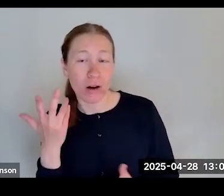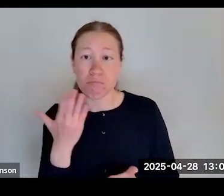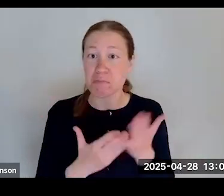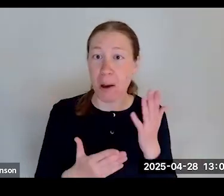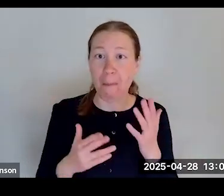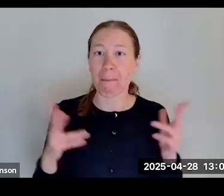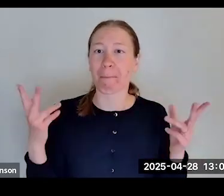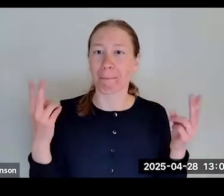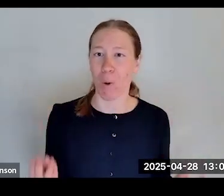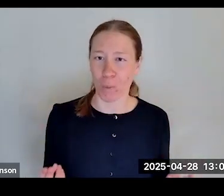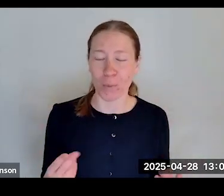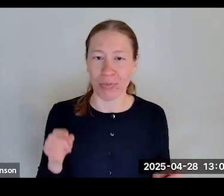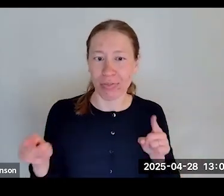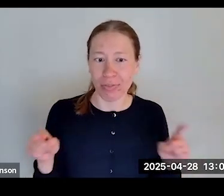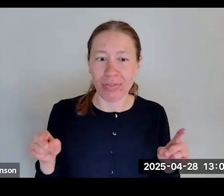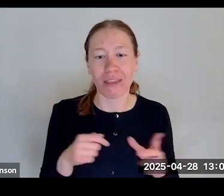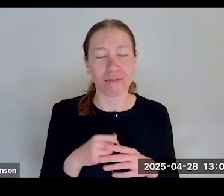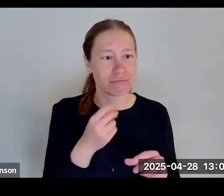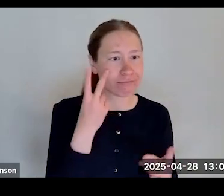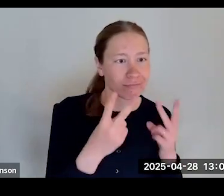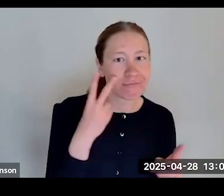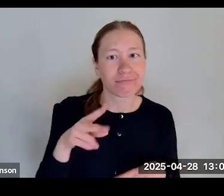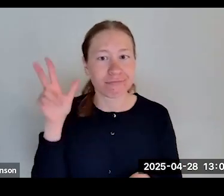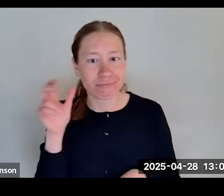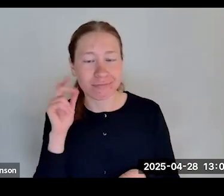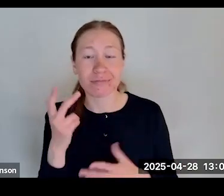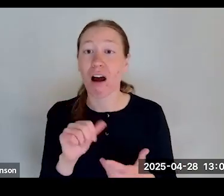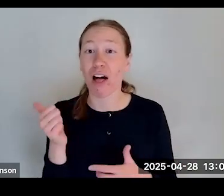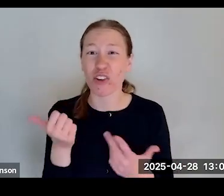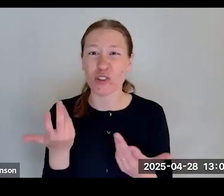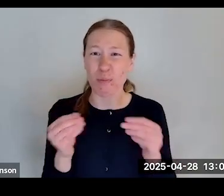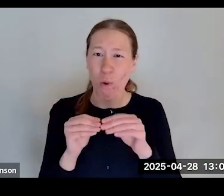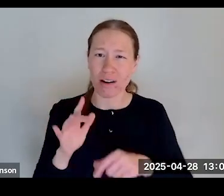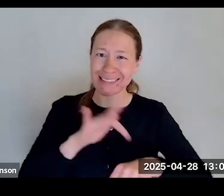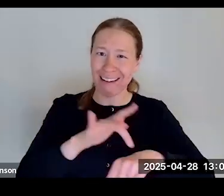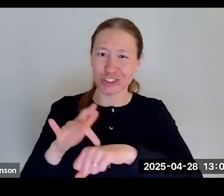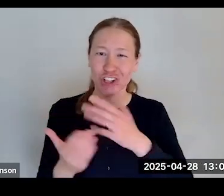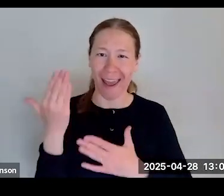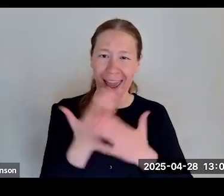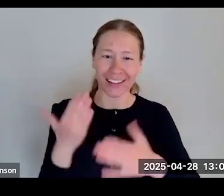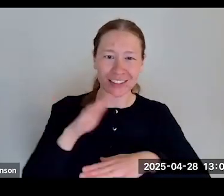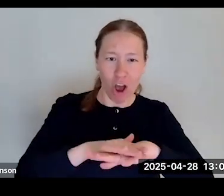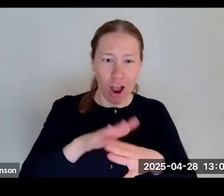Others are more kinetically, having the ability to do things hands-on. We also wanna consider communication styles